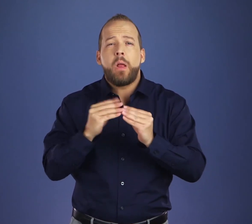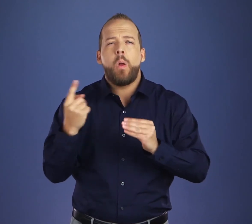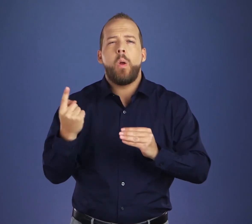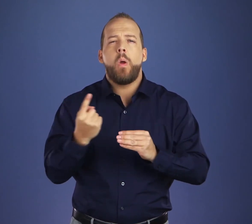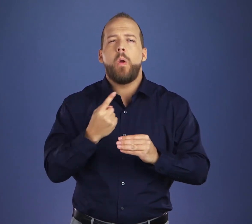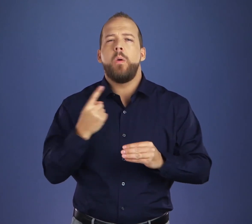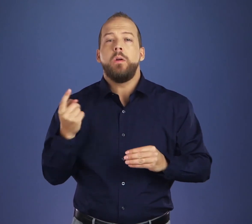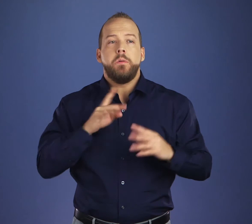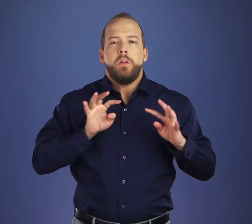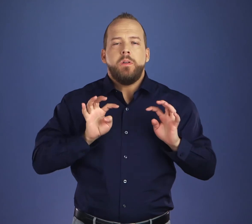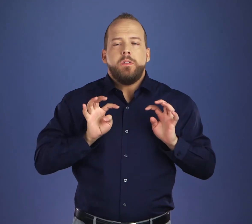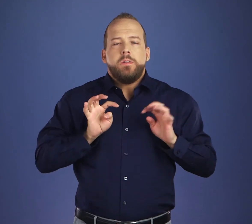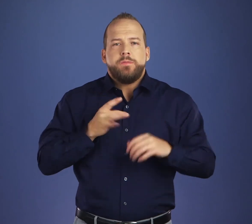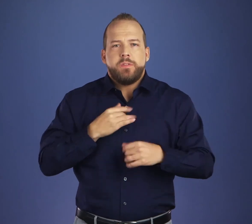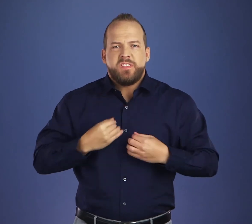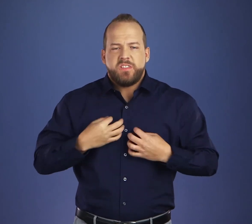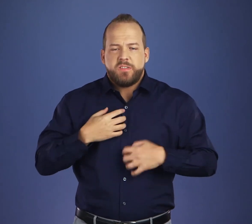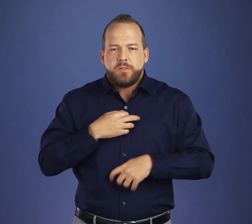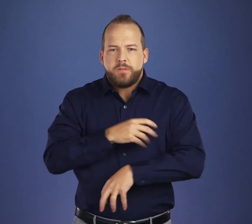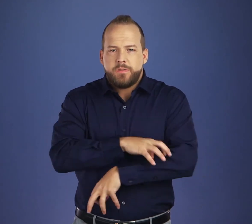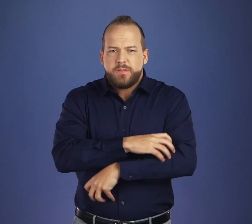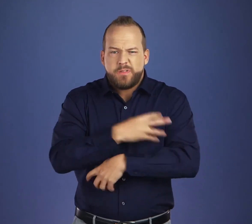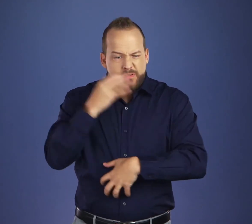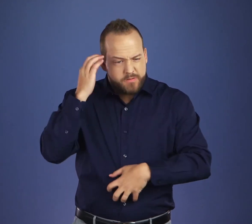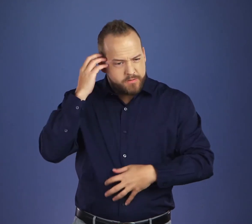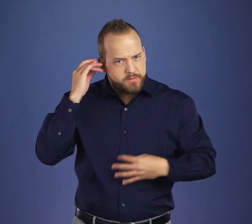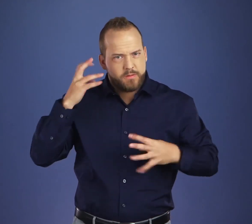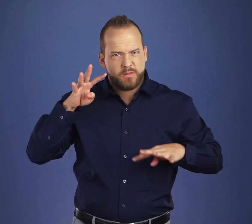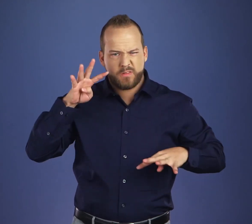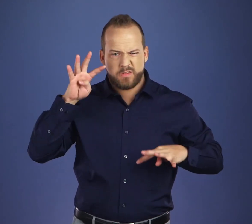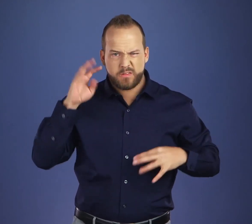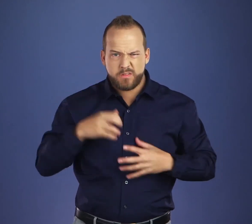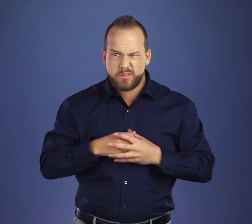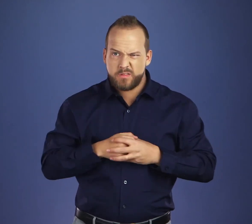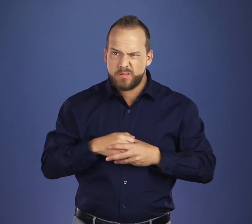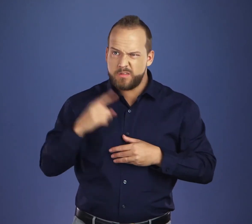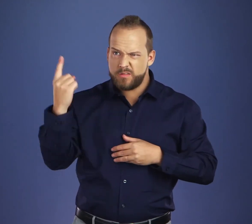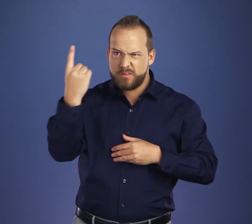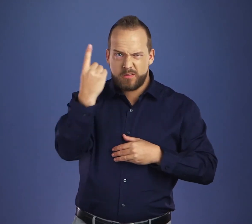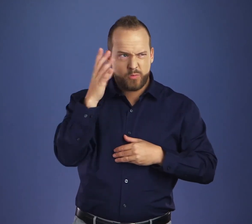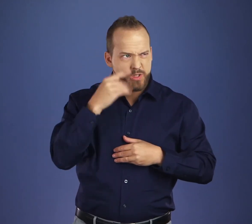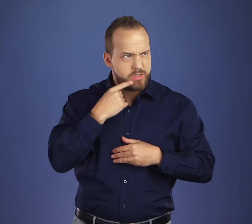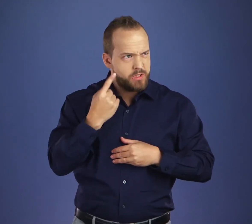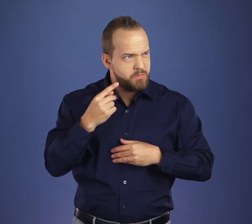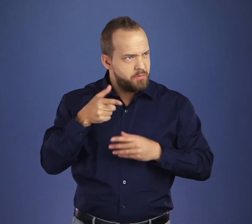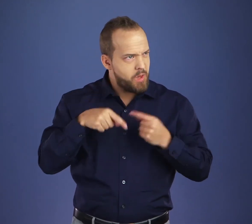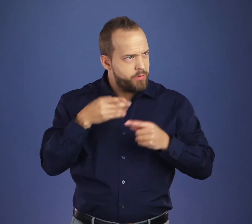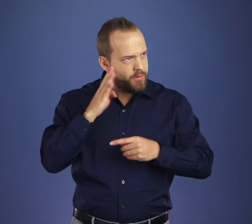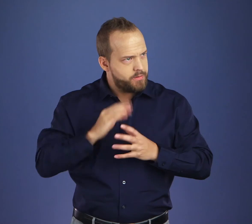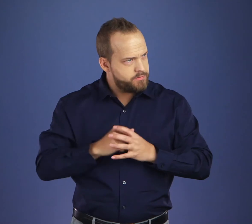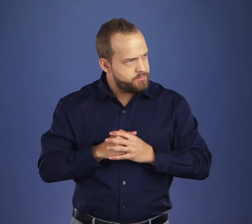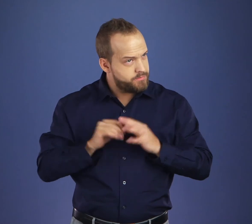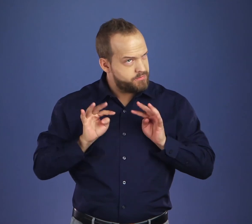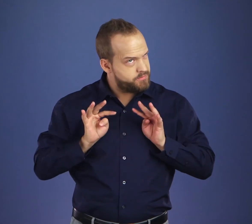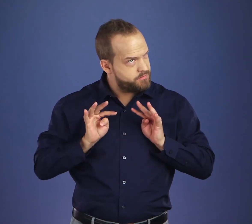At length the time came for him to speak in a meeting. We shivered, for we knew what was coming.